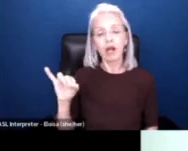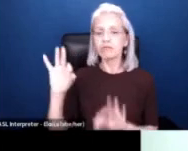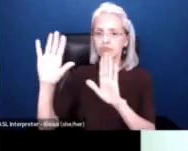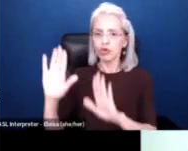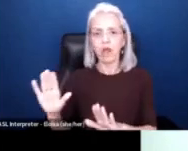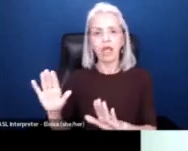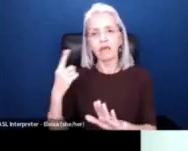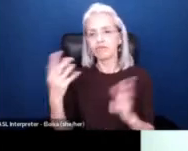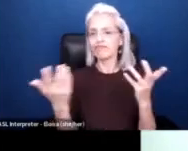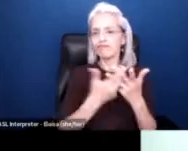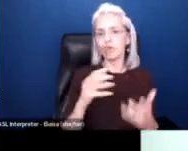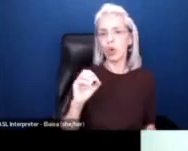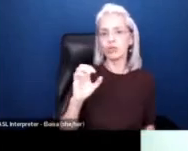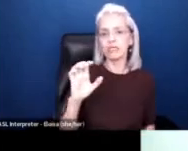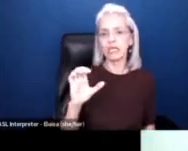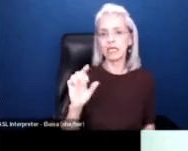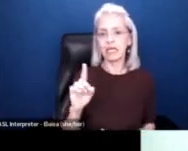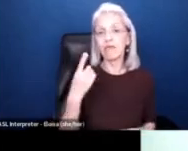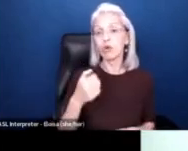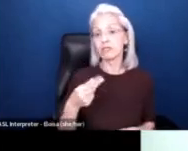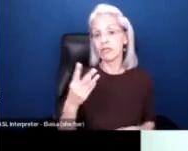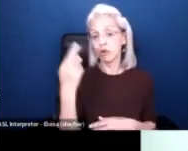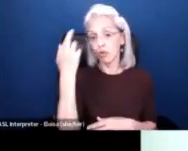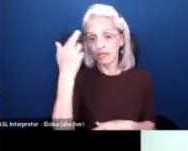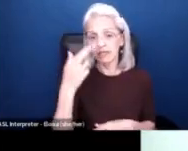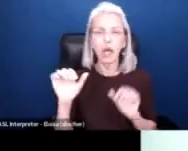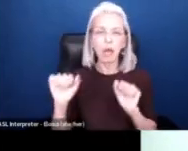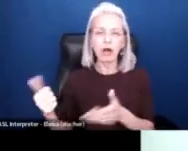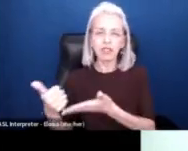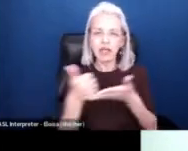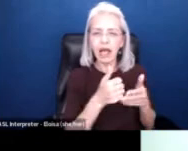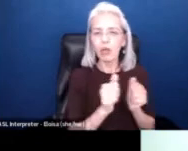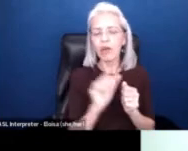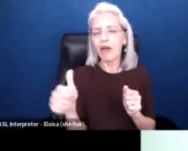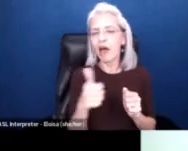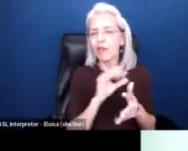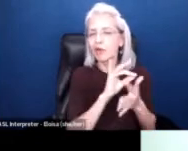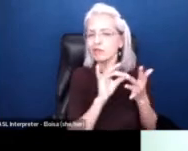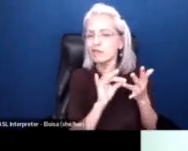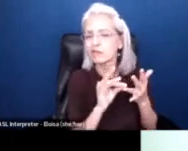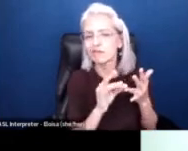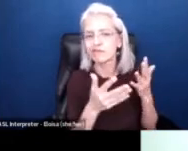reasons. And so, you know, potentially could even help with other other features that are that are associated with TBI as well.